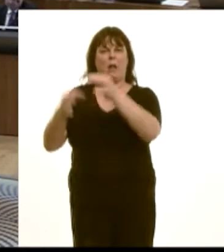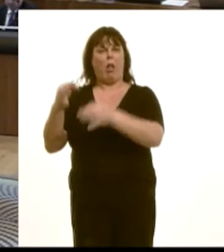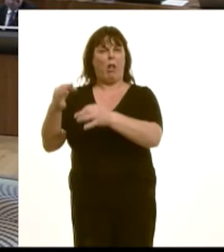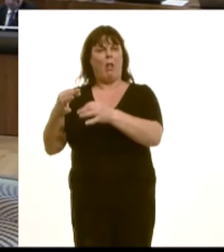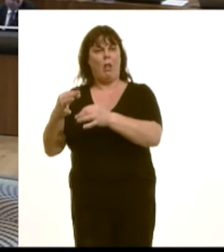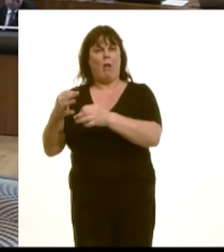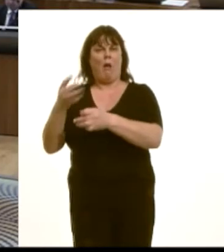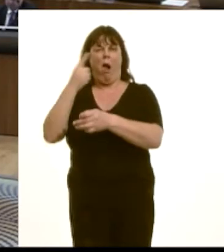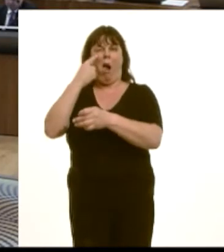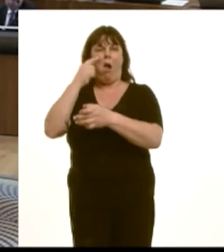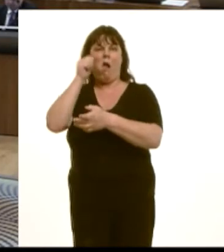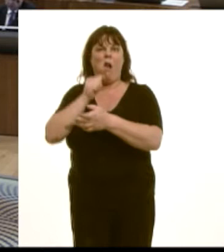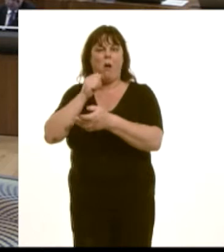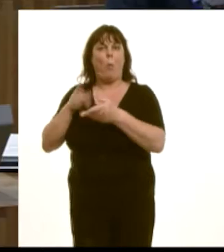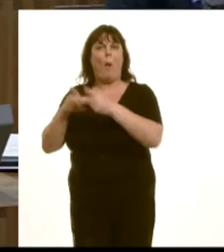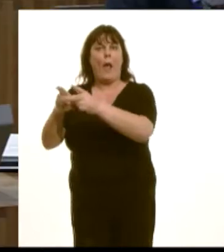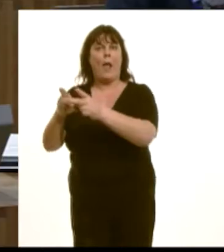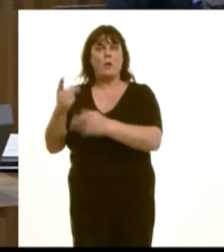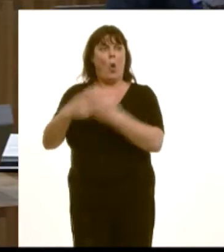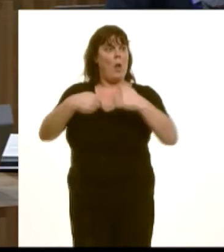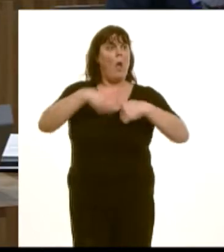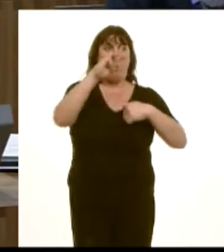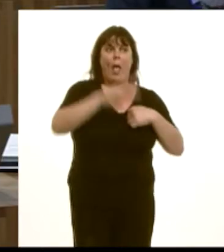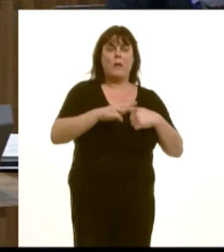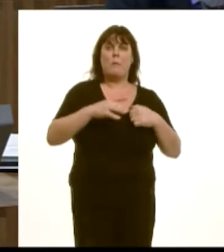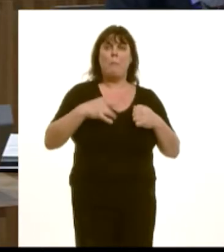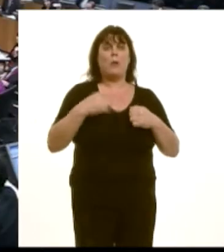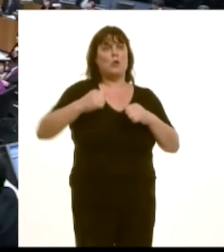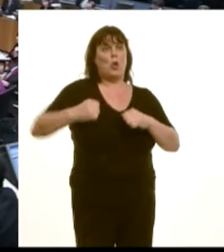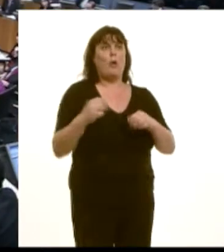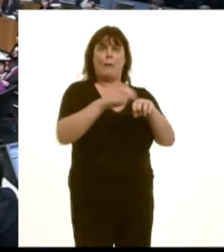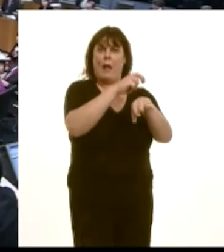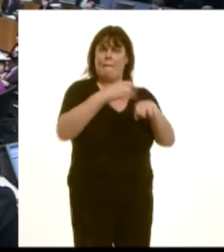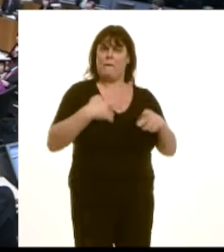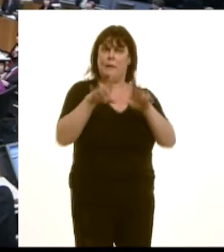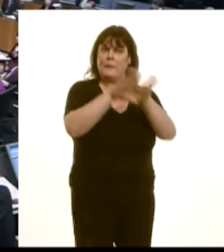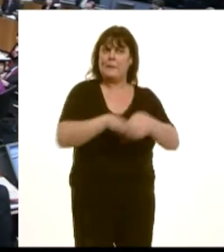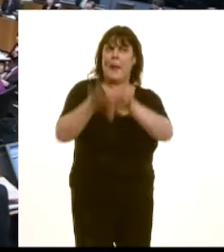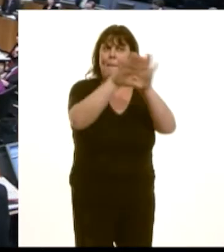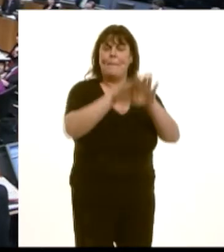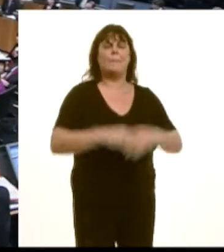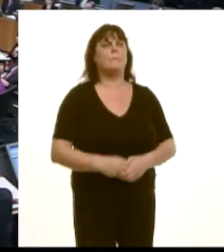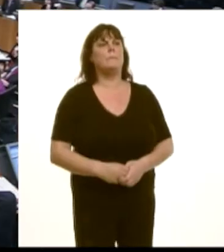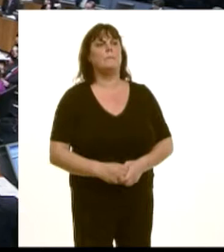by Northern Ireland and Scotland as well. Elin Jones: First Minister, a committee of